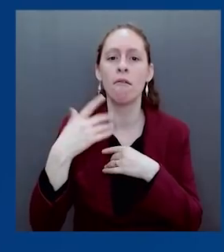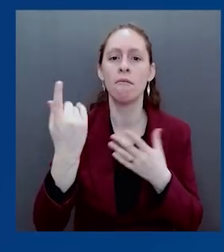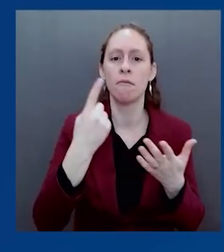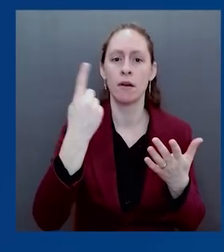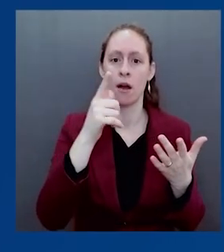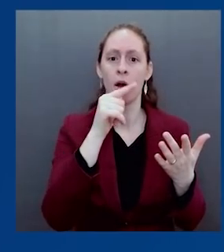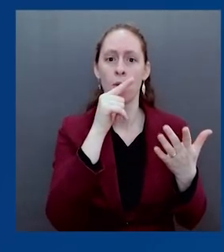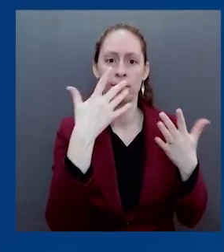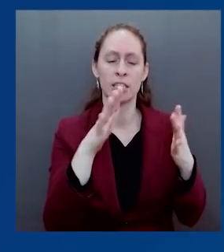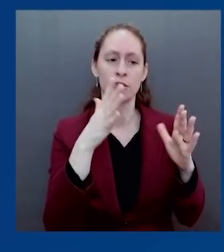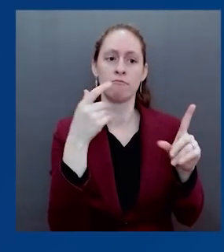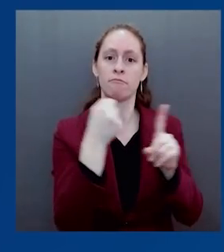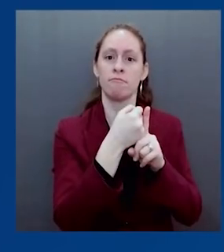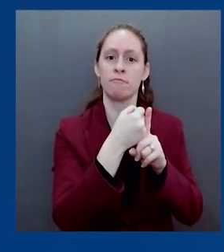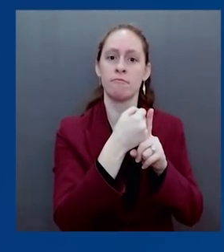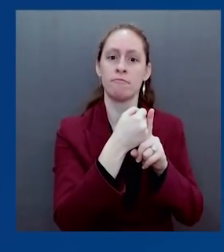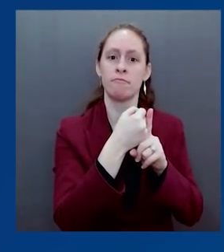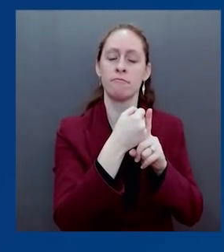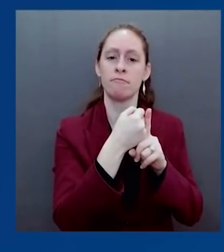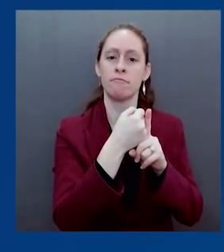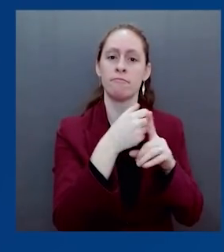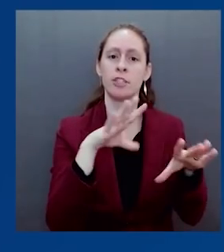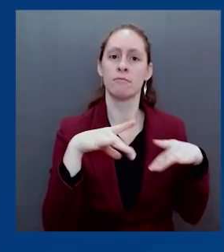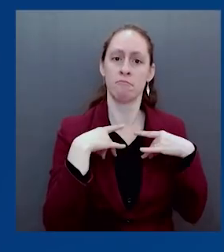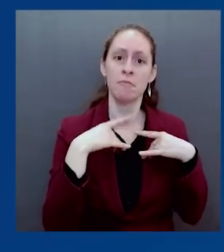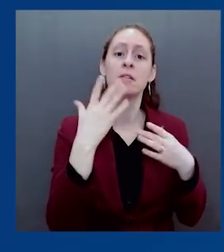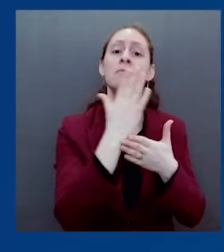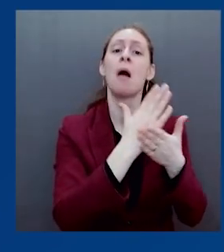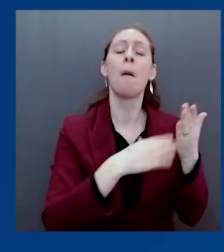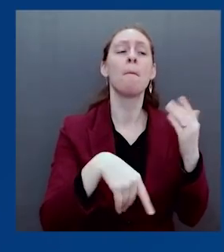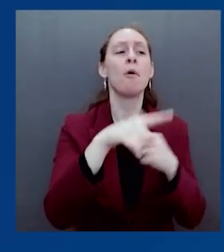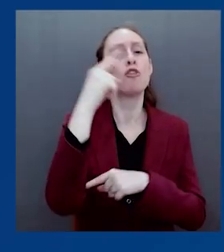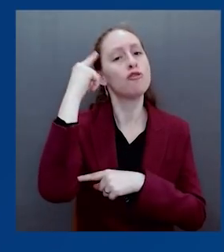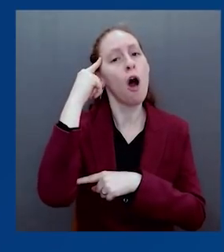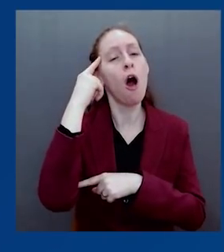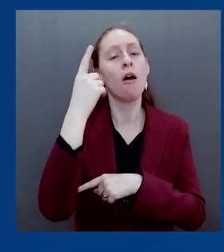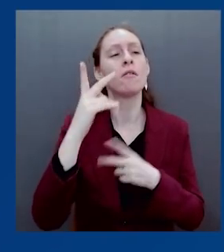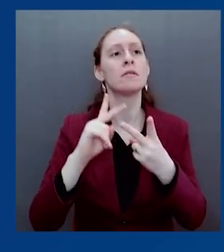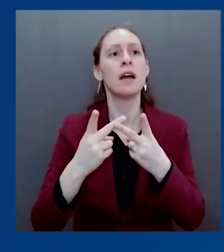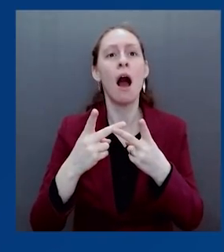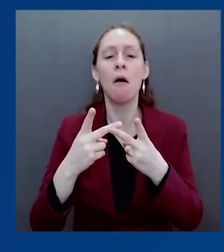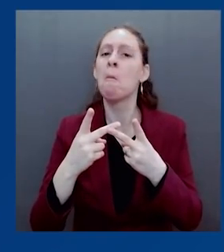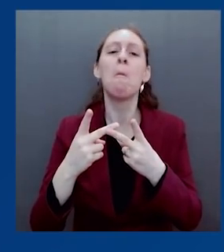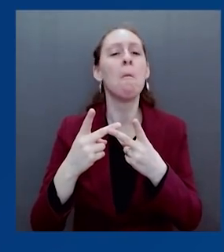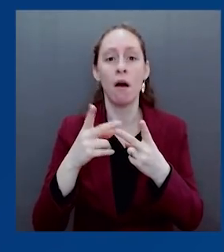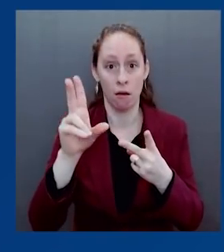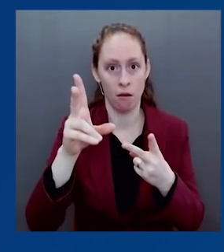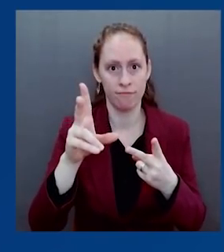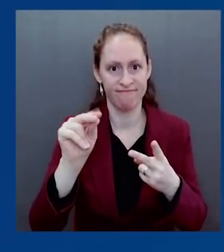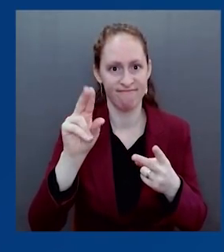Thank you. Mr. Zients: Dr. Walensky, do you want to handle the first question? And maybe, Dr. Fauci, the second? Dr. Walensky: Perfect.